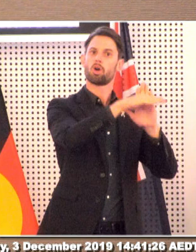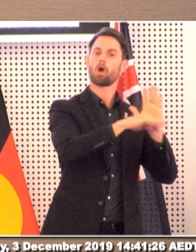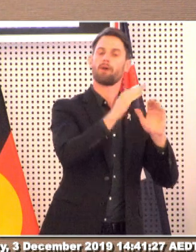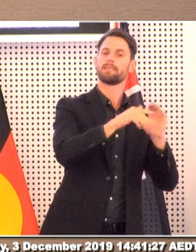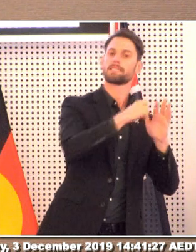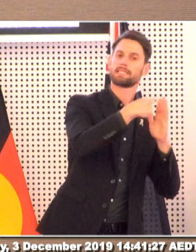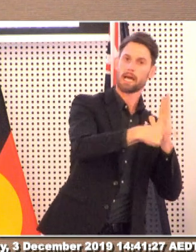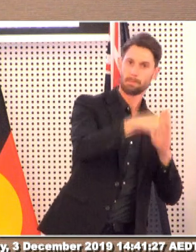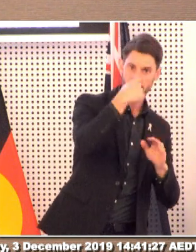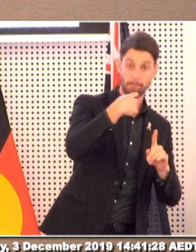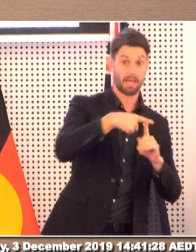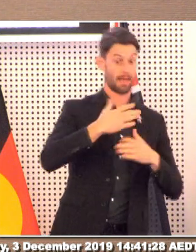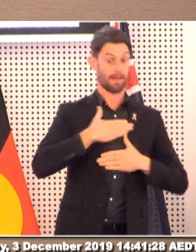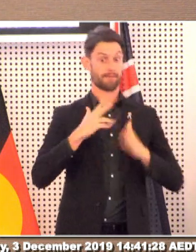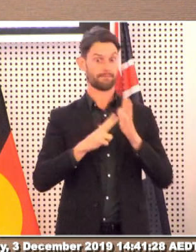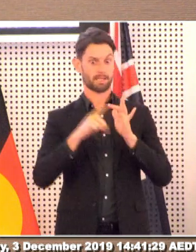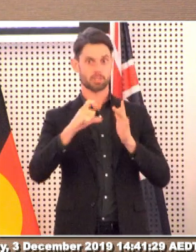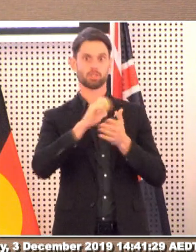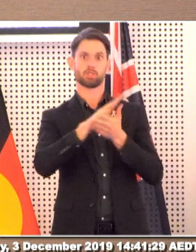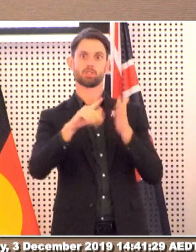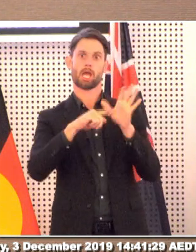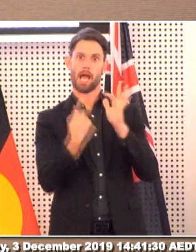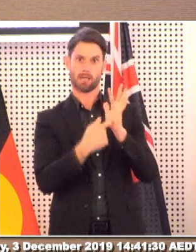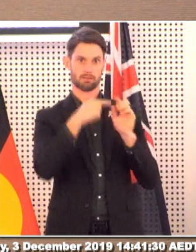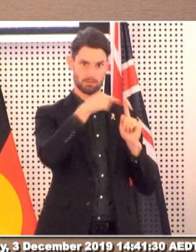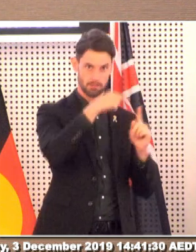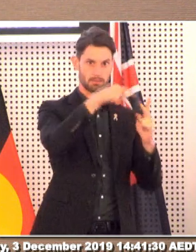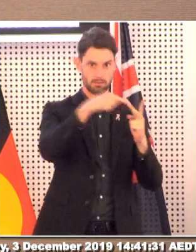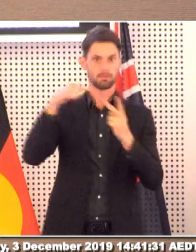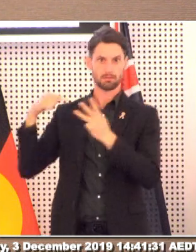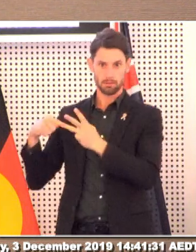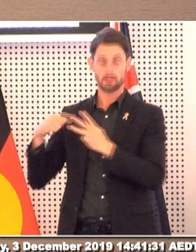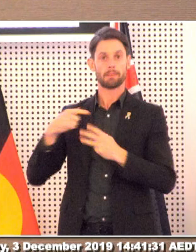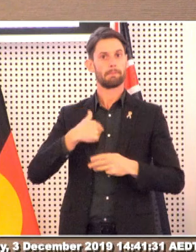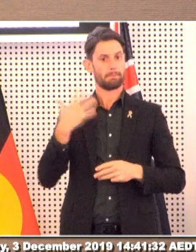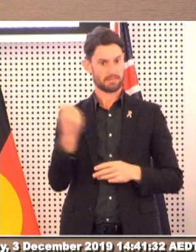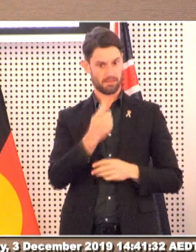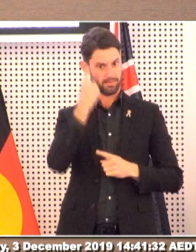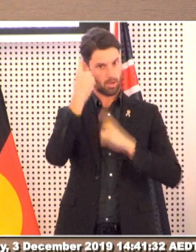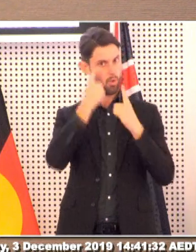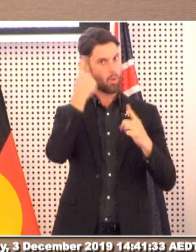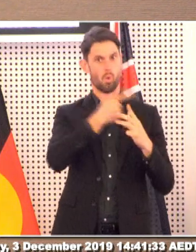Disabilities, we were – we now have to take that into account in the work that we do.